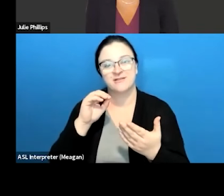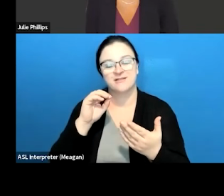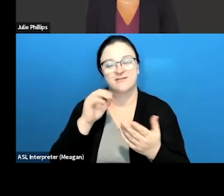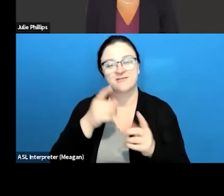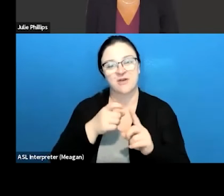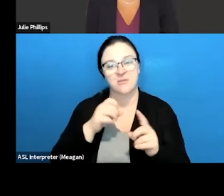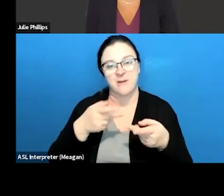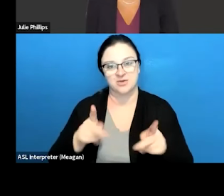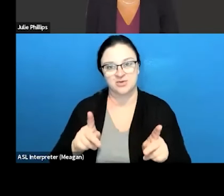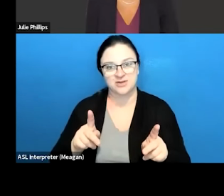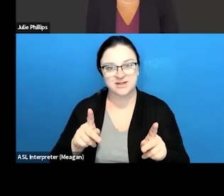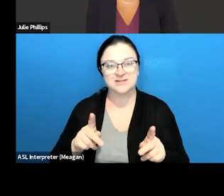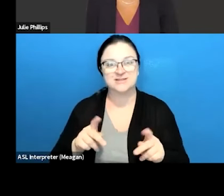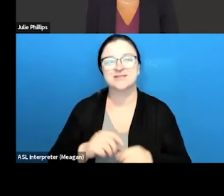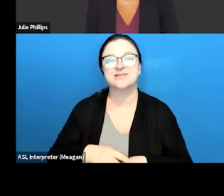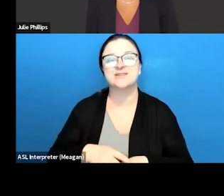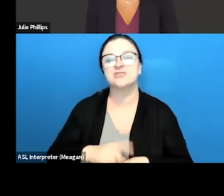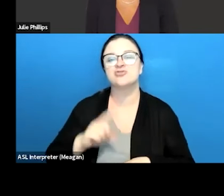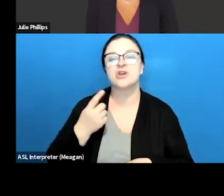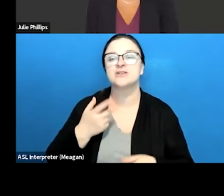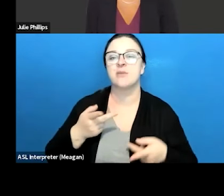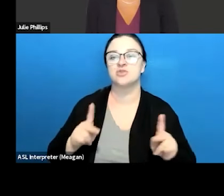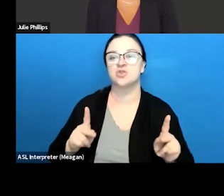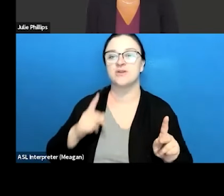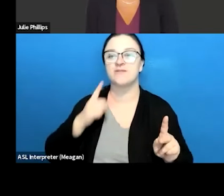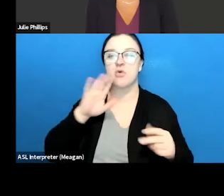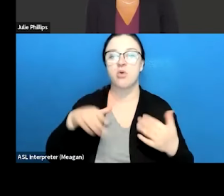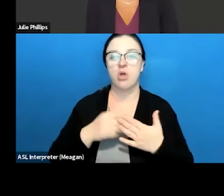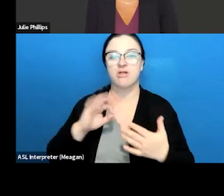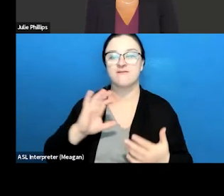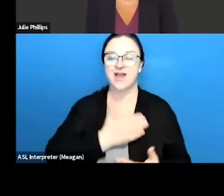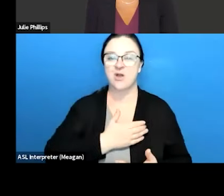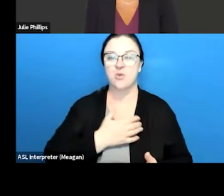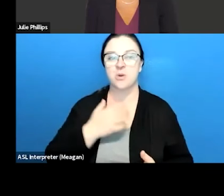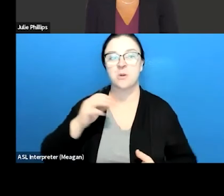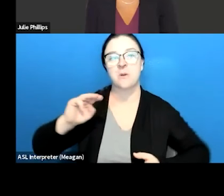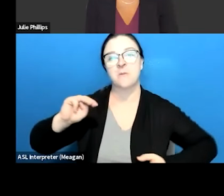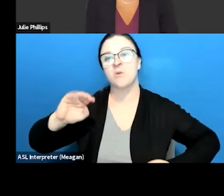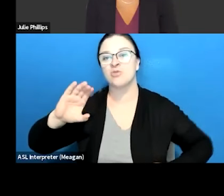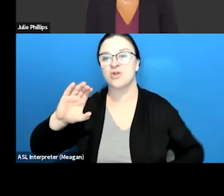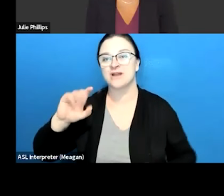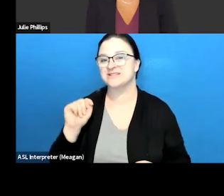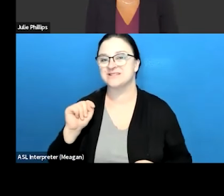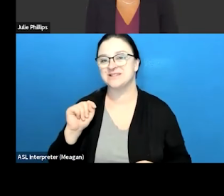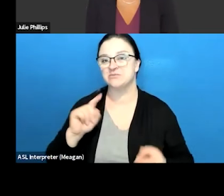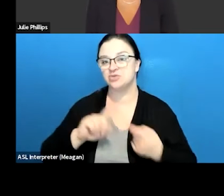is just the opportunity for all of our mobile crisis teams to learn from one another.